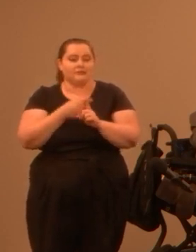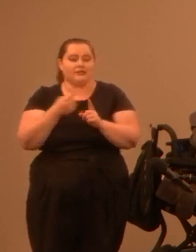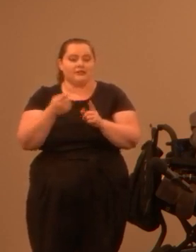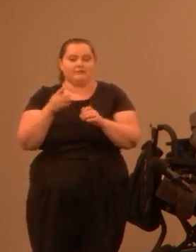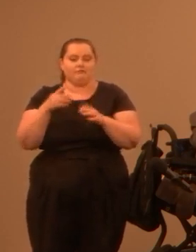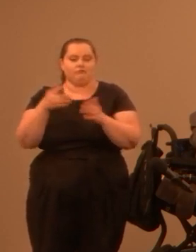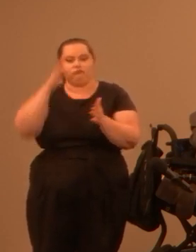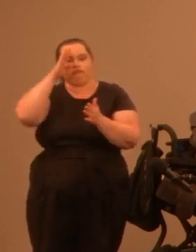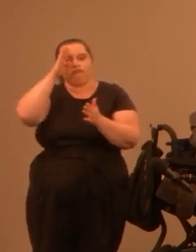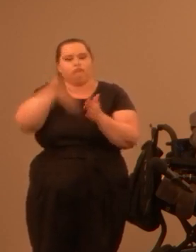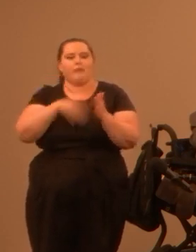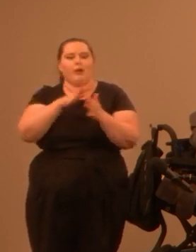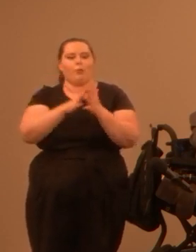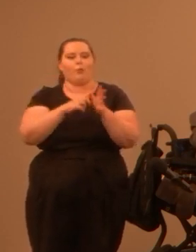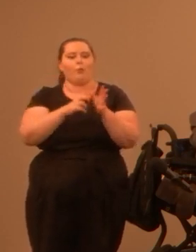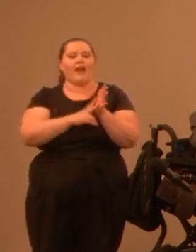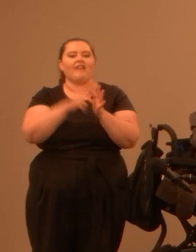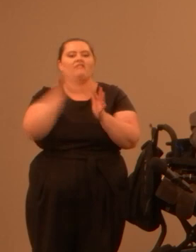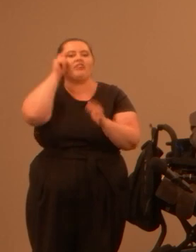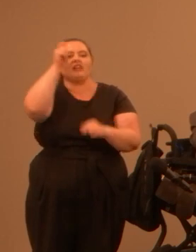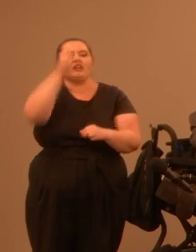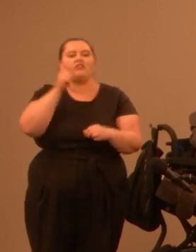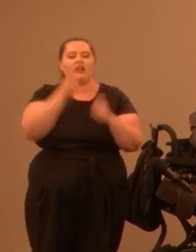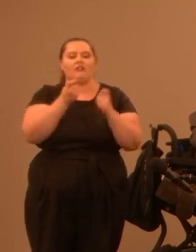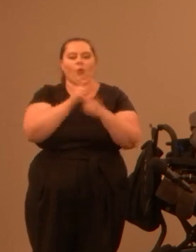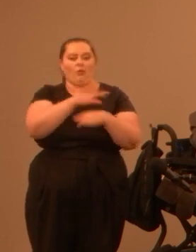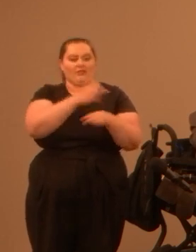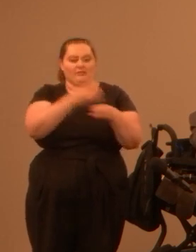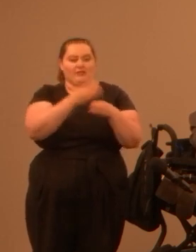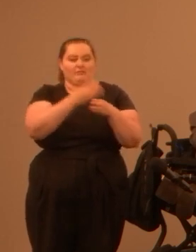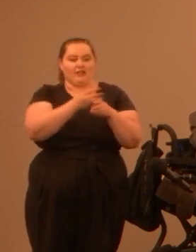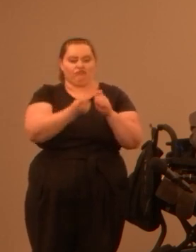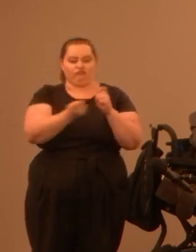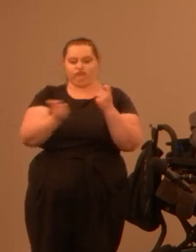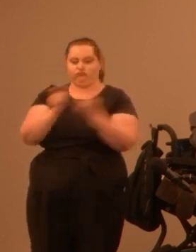Wave Theories and converted all his mathematics into Math ML